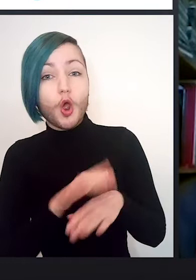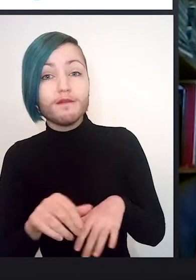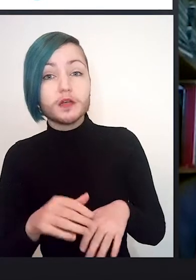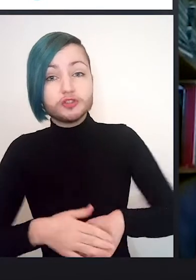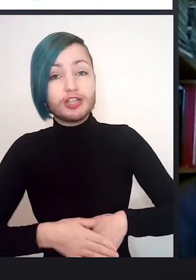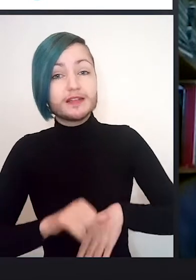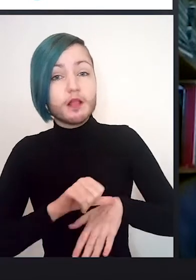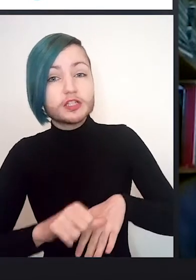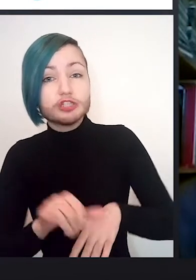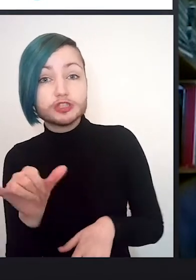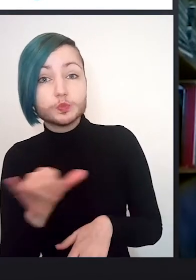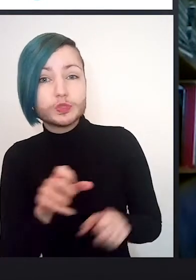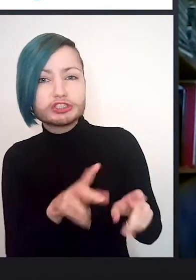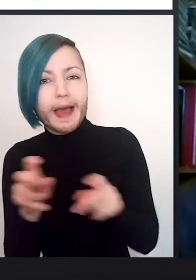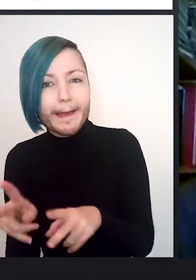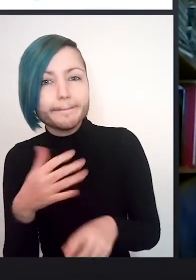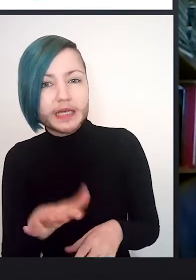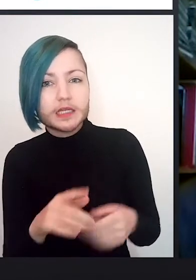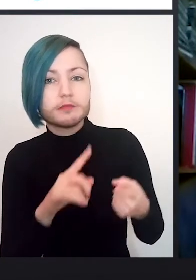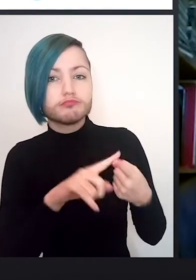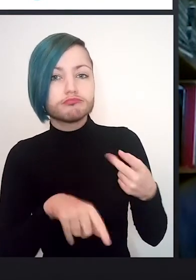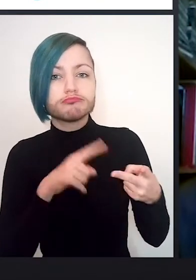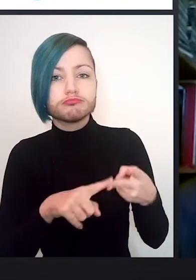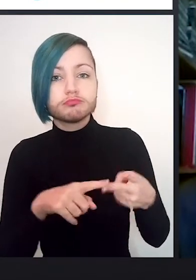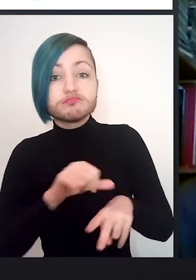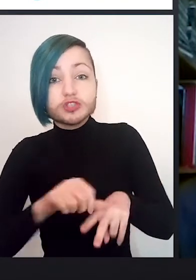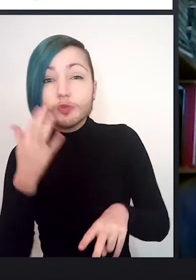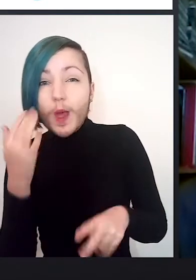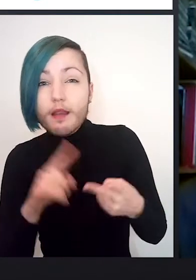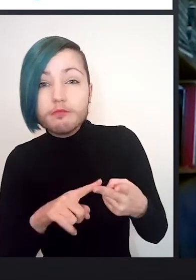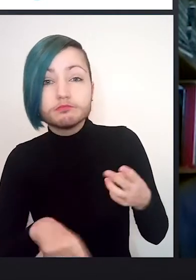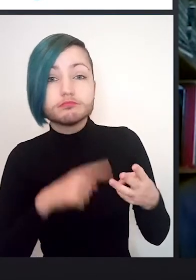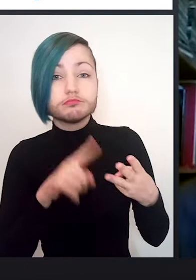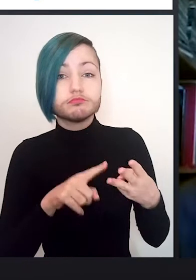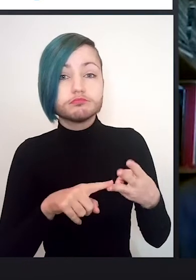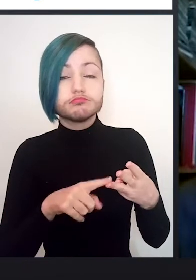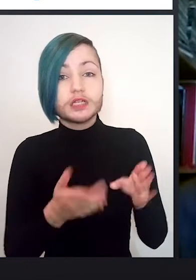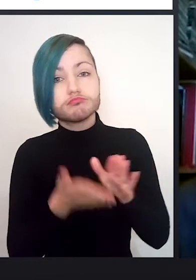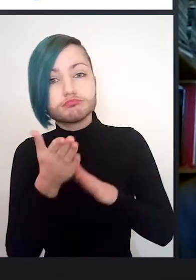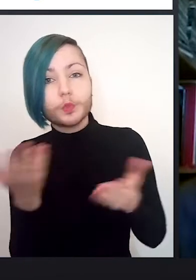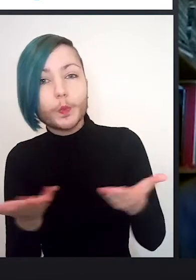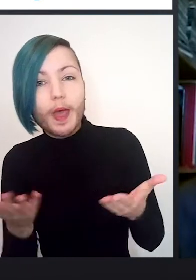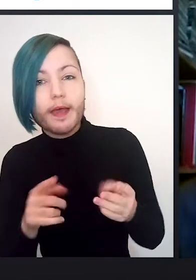of genital surgery did you have? When did you have it and where did you go for it?